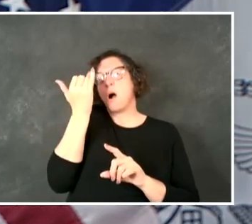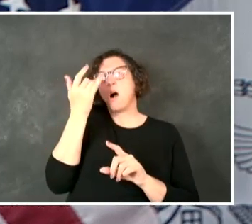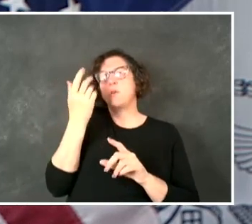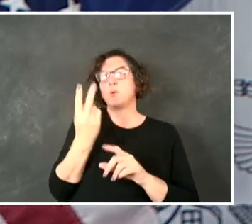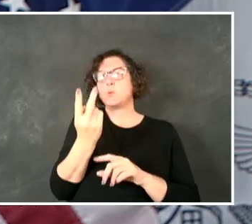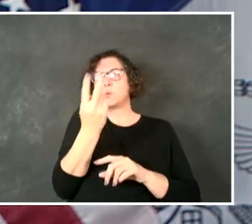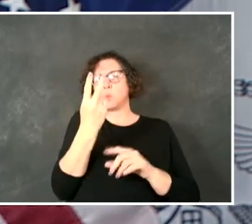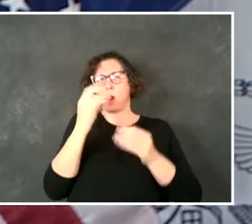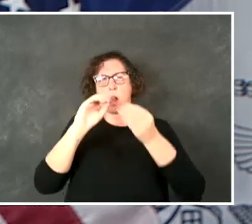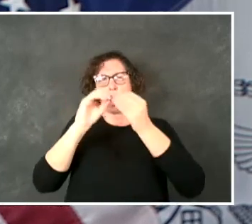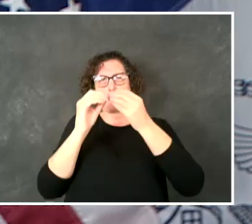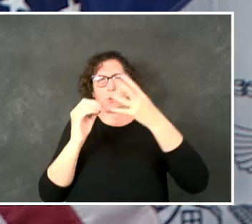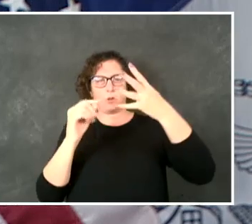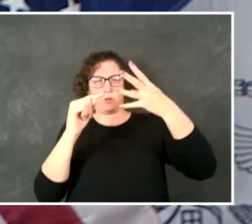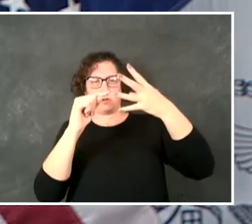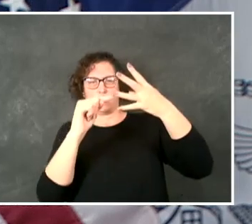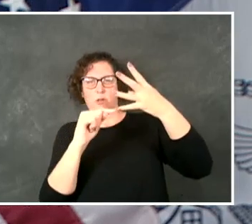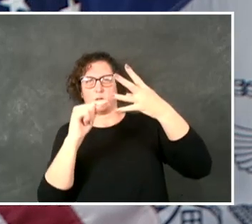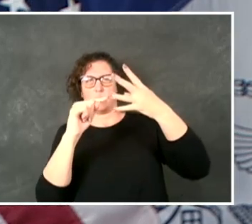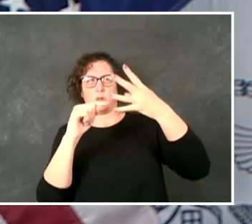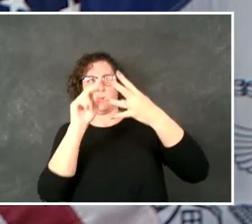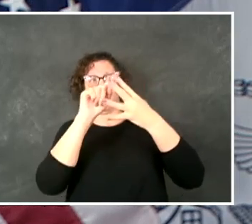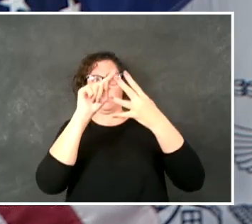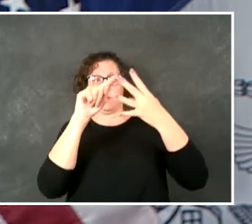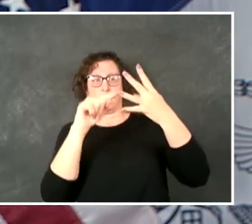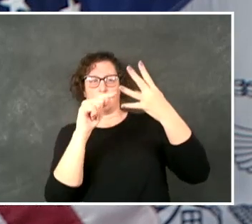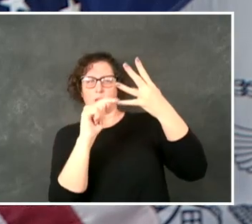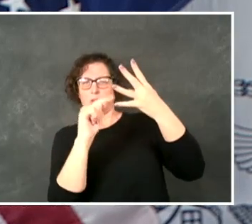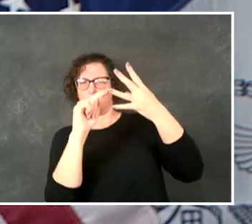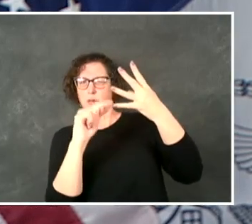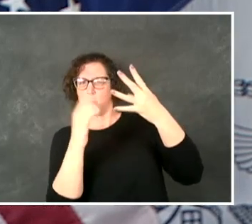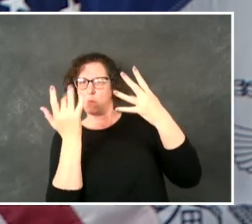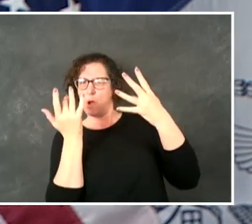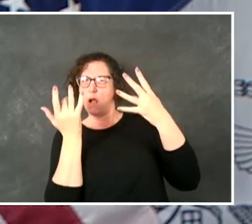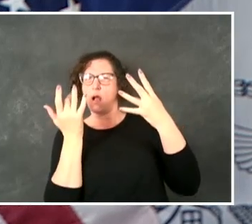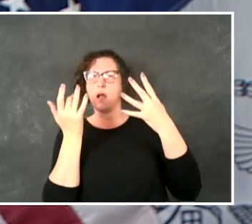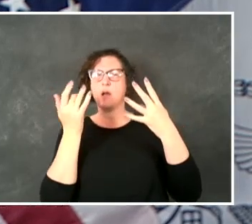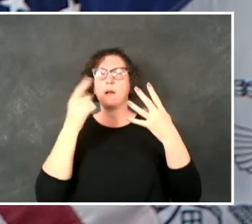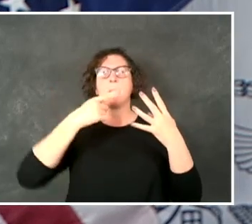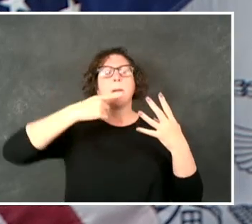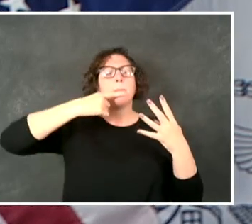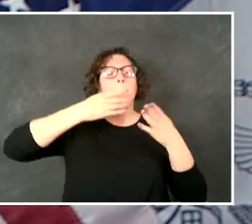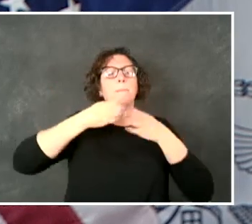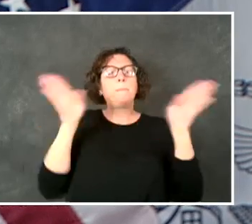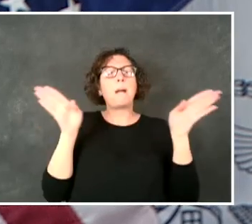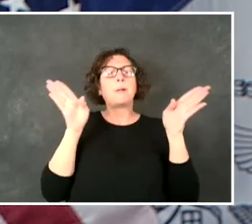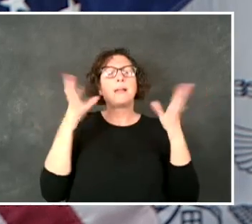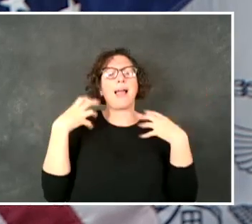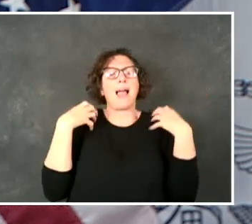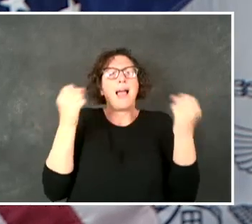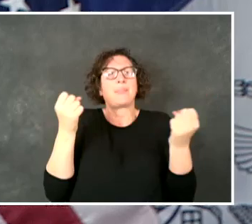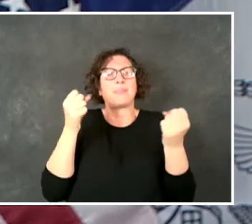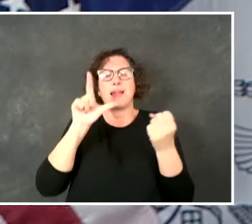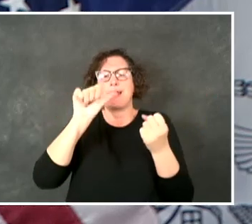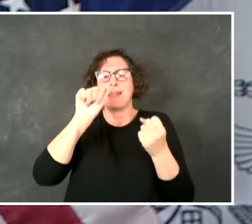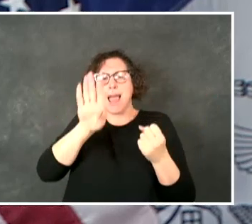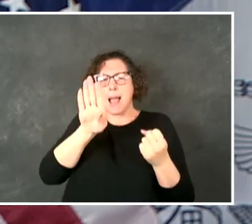INDICATORS. FOR THE PERCENTAGE O F PEPLOEOS PITIVE WITH COVID-19, WHY ARE YOU